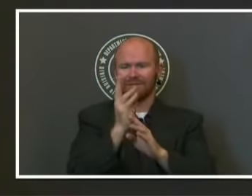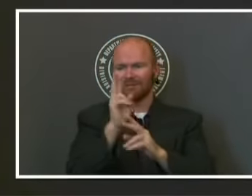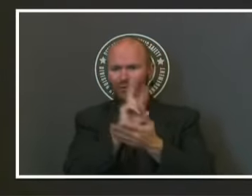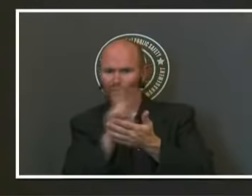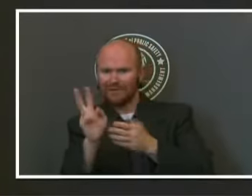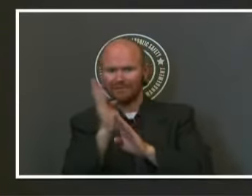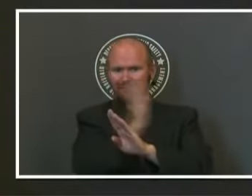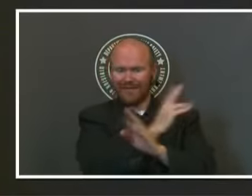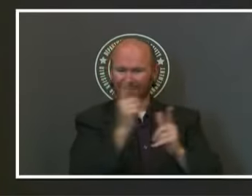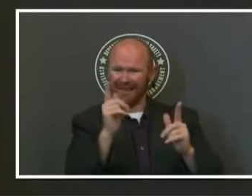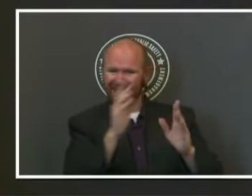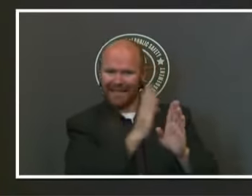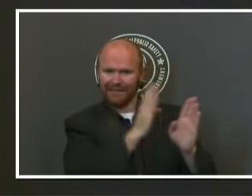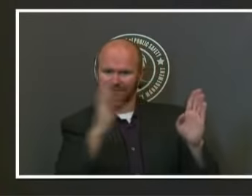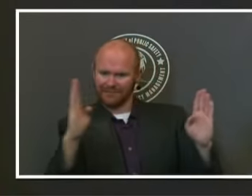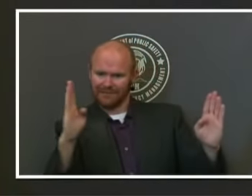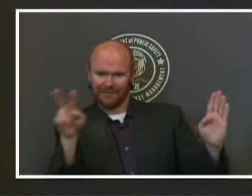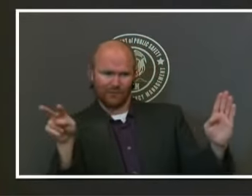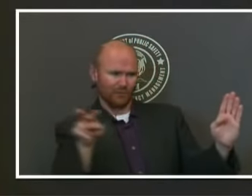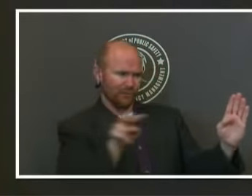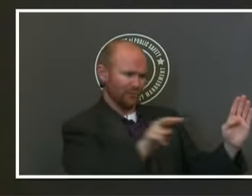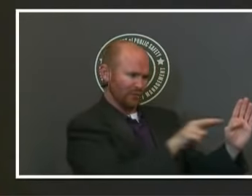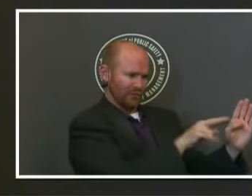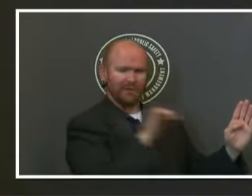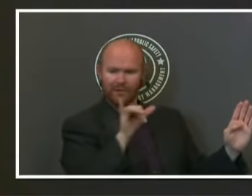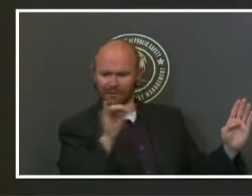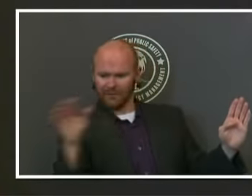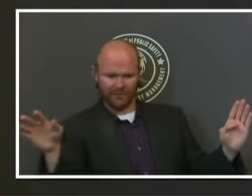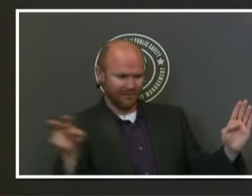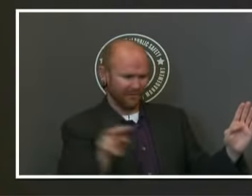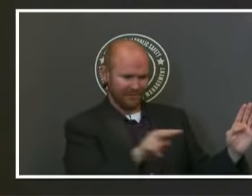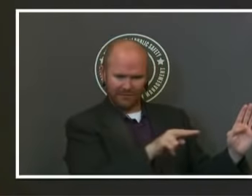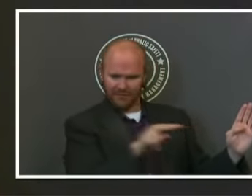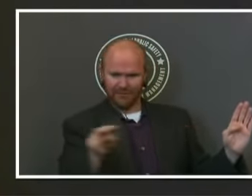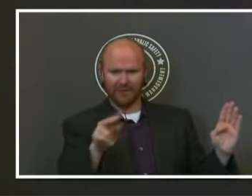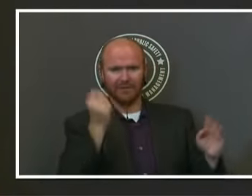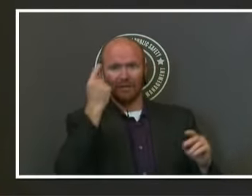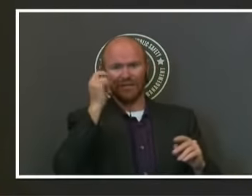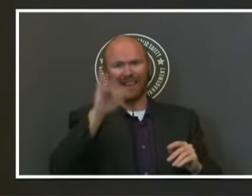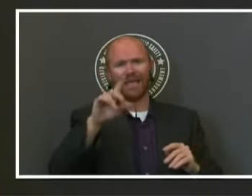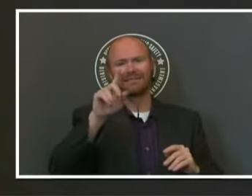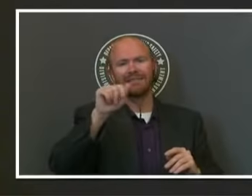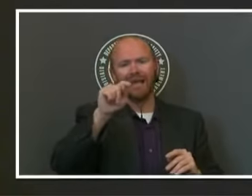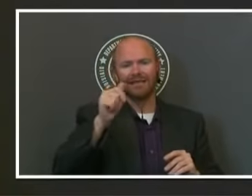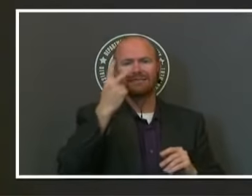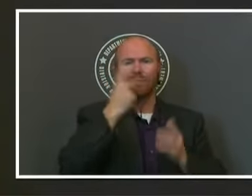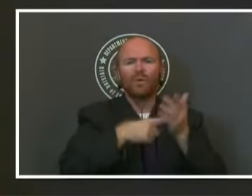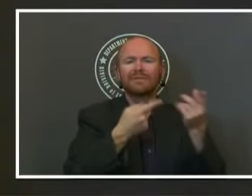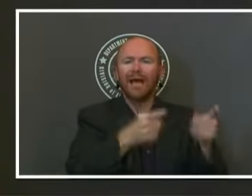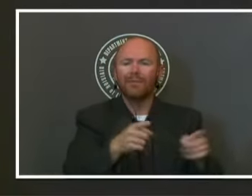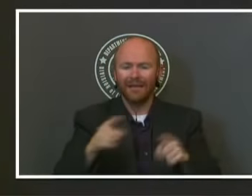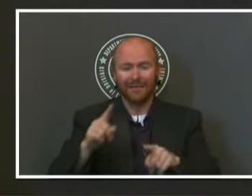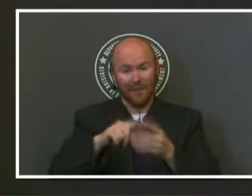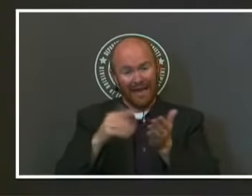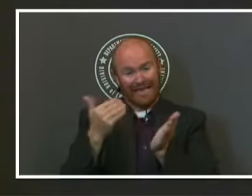modifies the option the downs of the data so we can understand